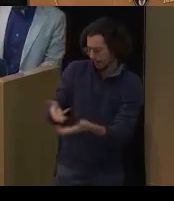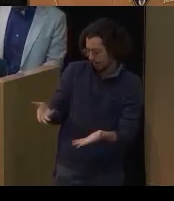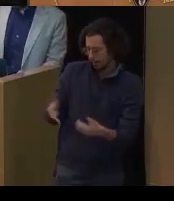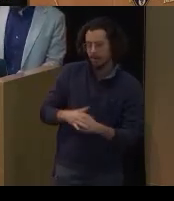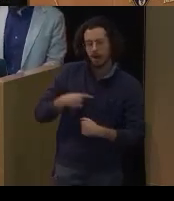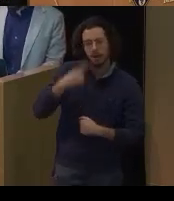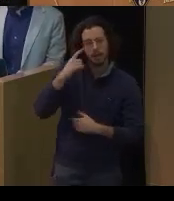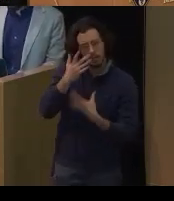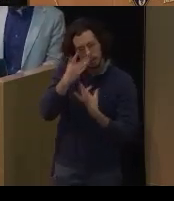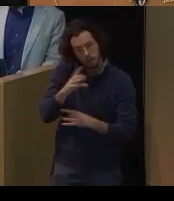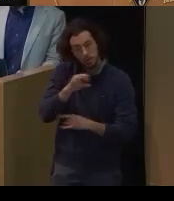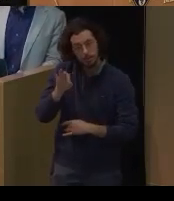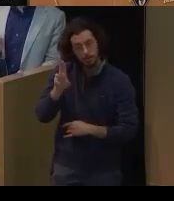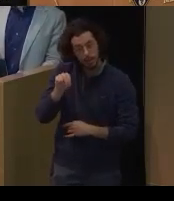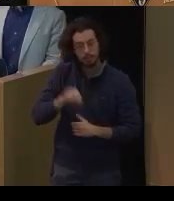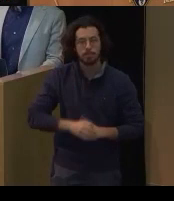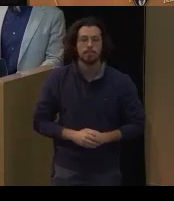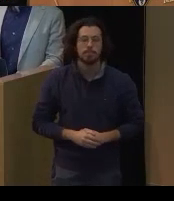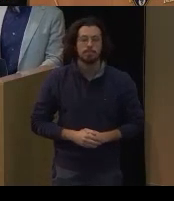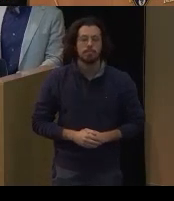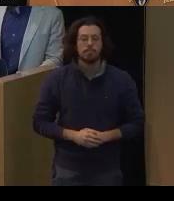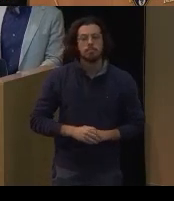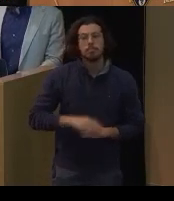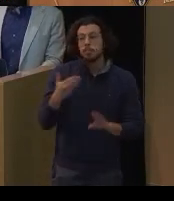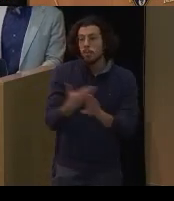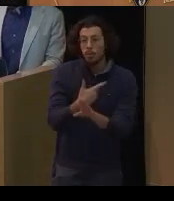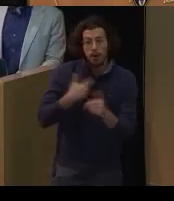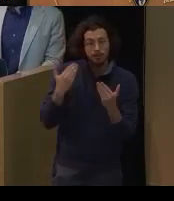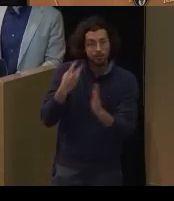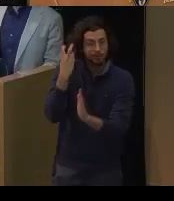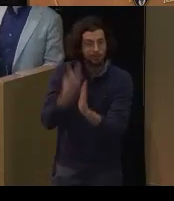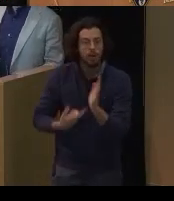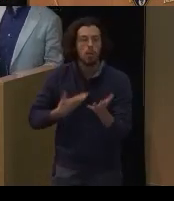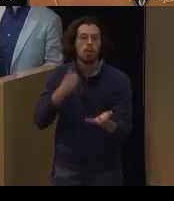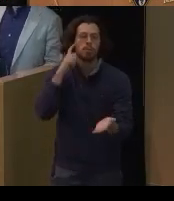I think interesting and fun so just before I start I just want to acknowledge some of the people who